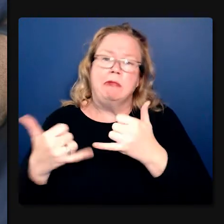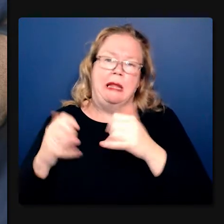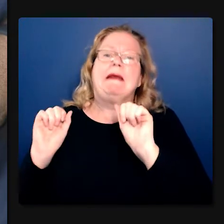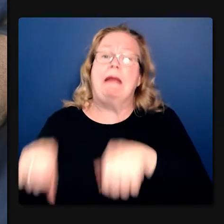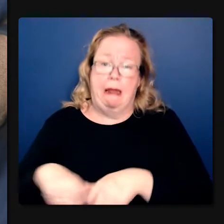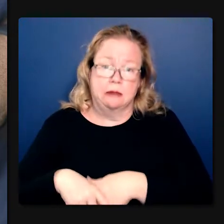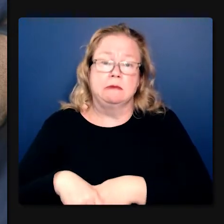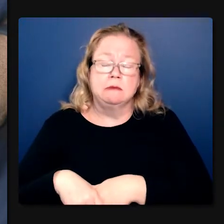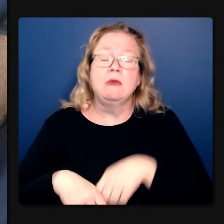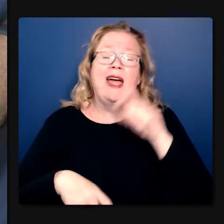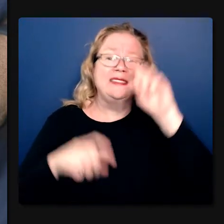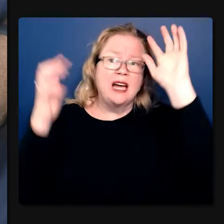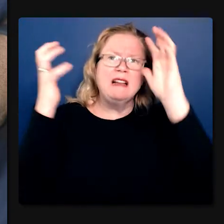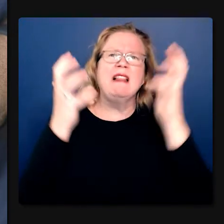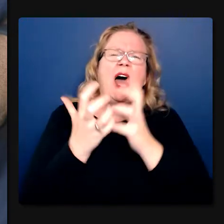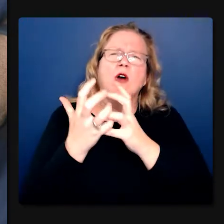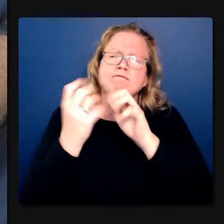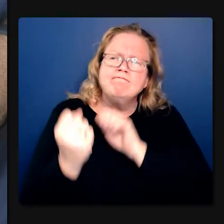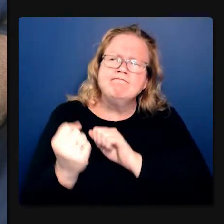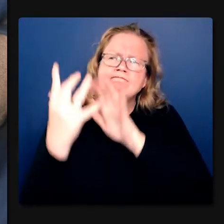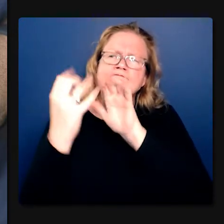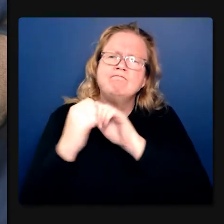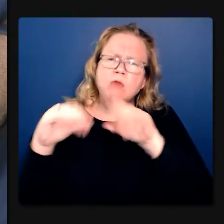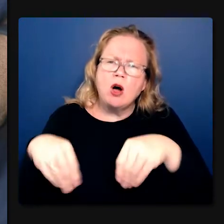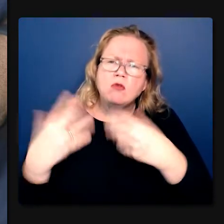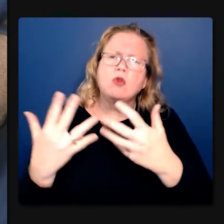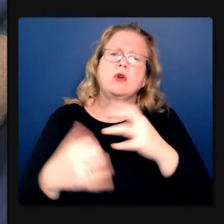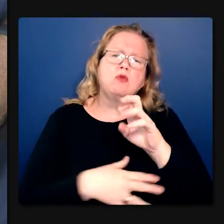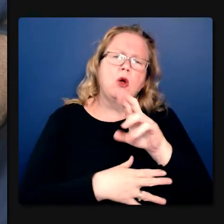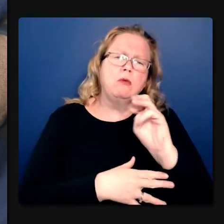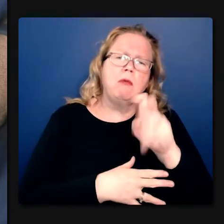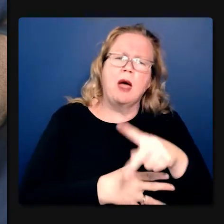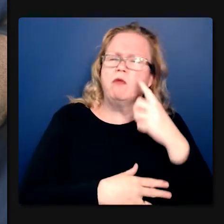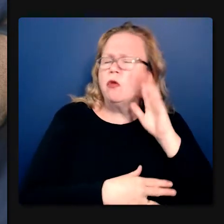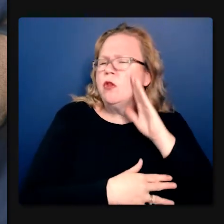xCloud is currently taking this approach with their offerings and road map for the future.